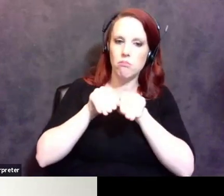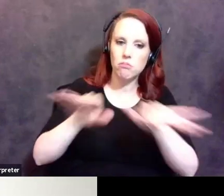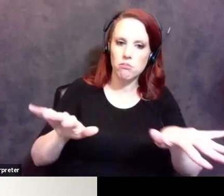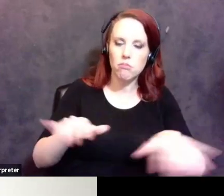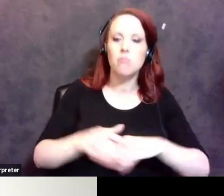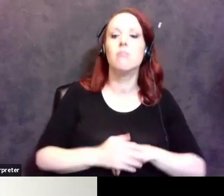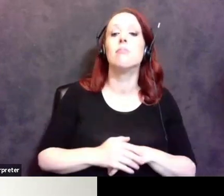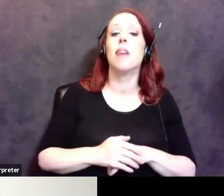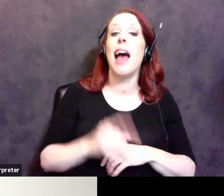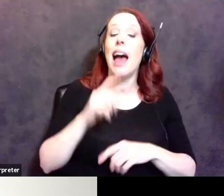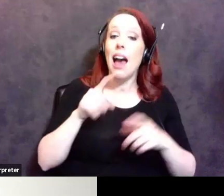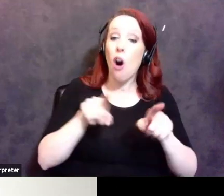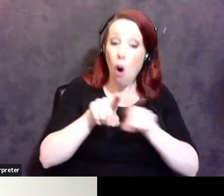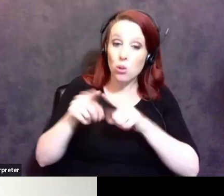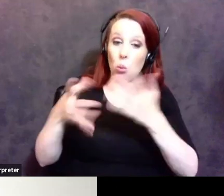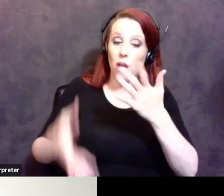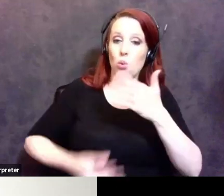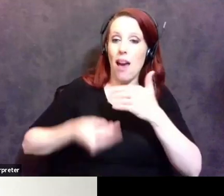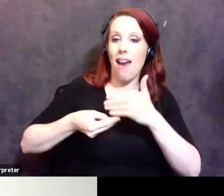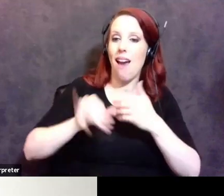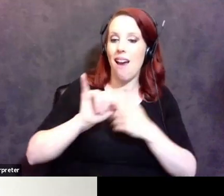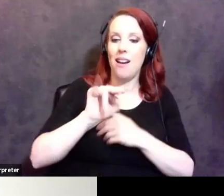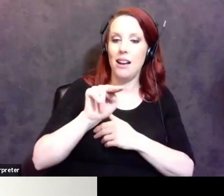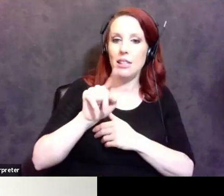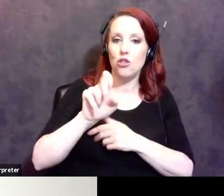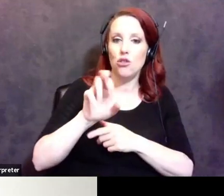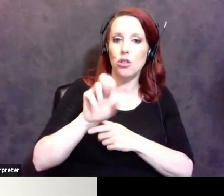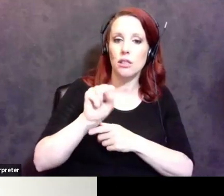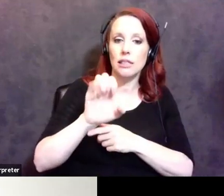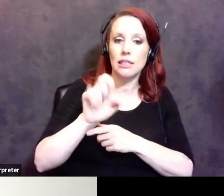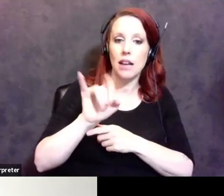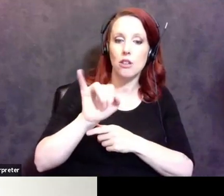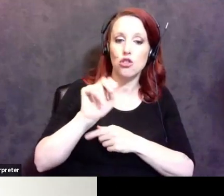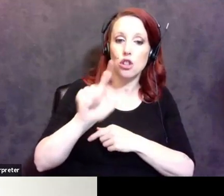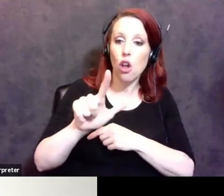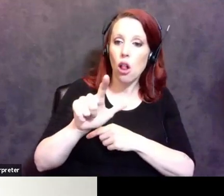lens on it so as we think about which voices we want to elevate. Are they people of color?